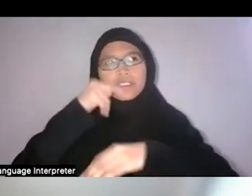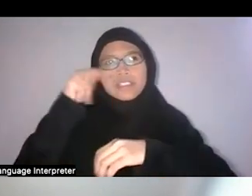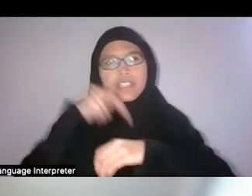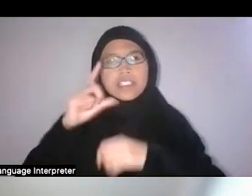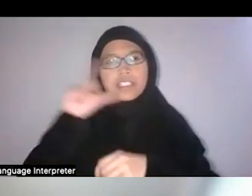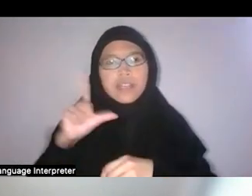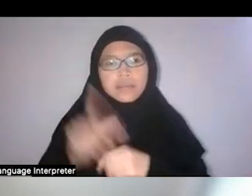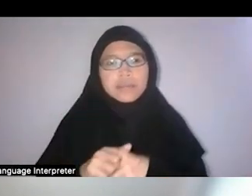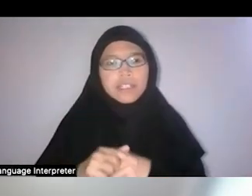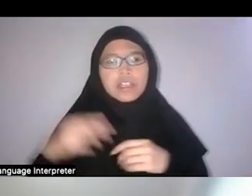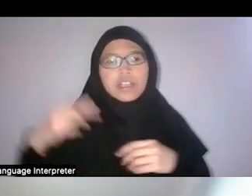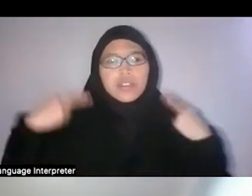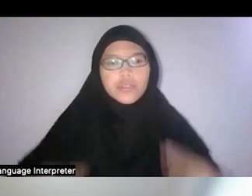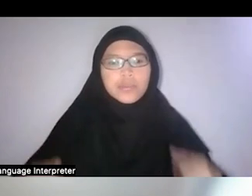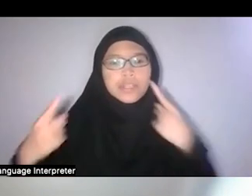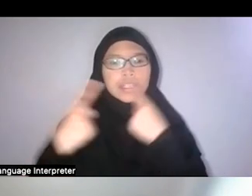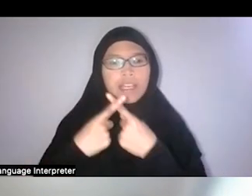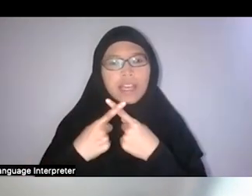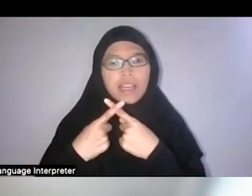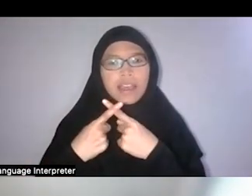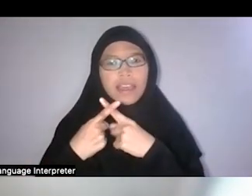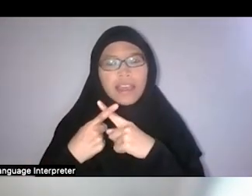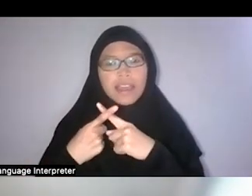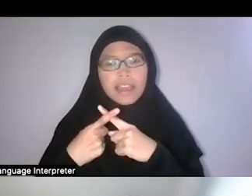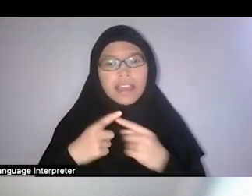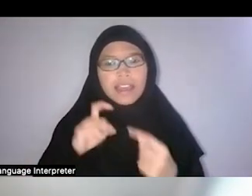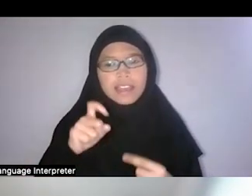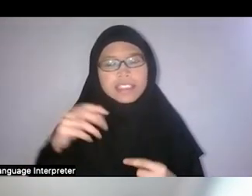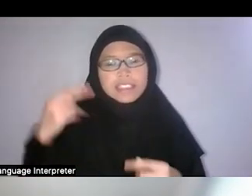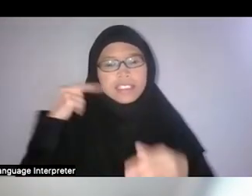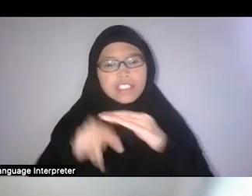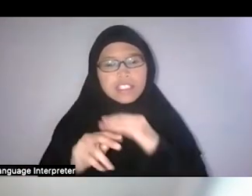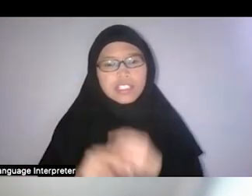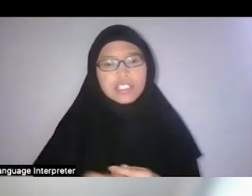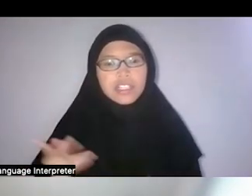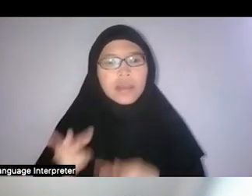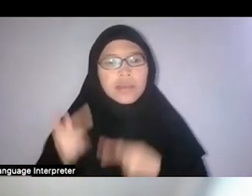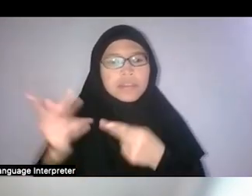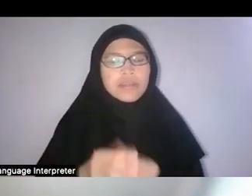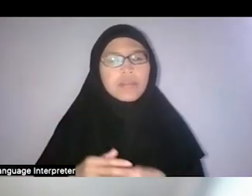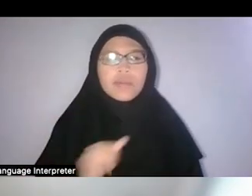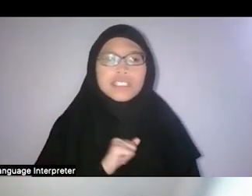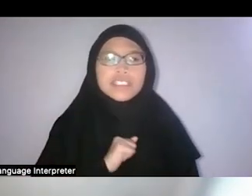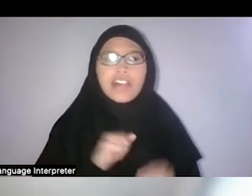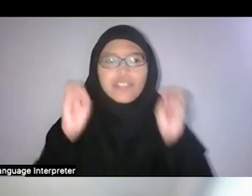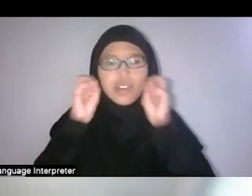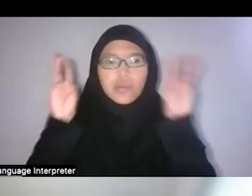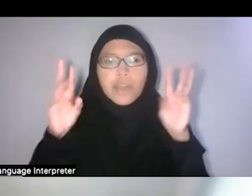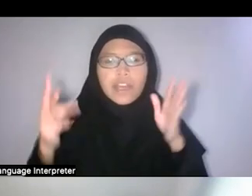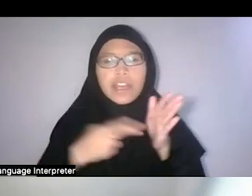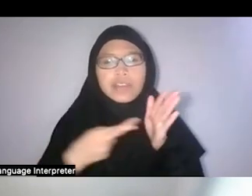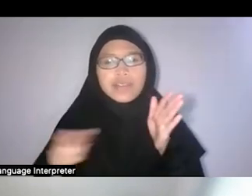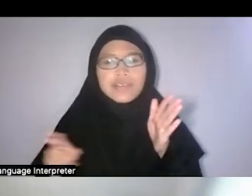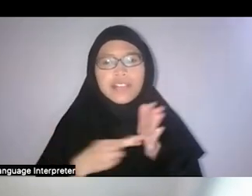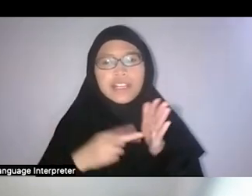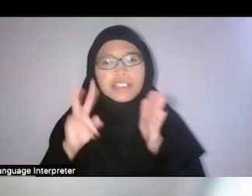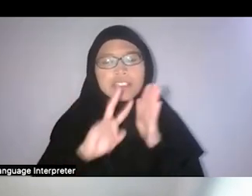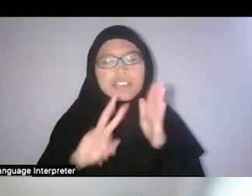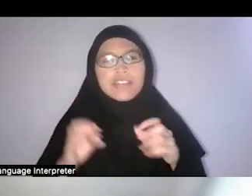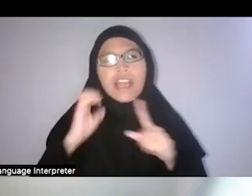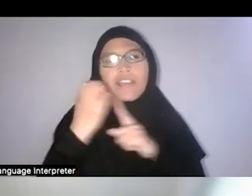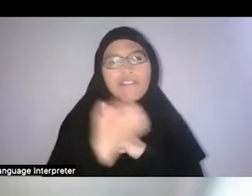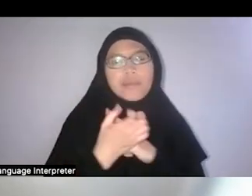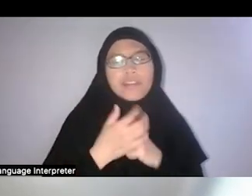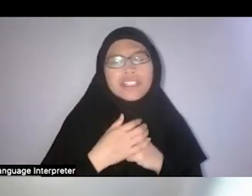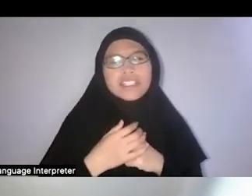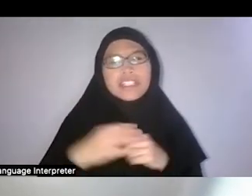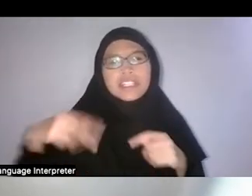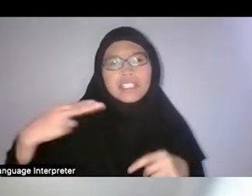which presented a more self aware, reflective environmental history of Singapore,